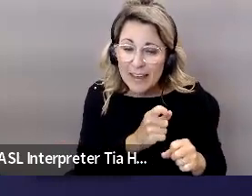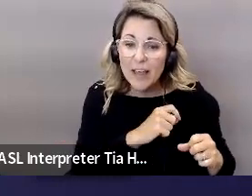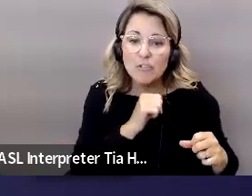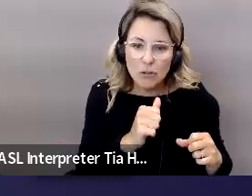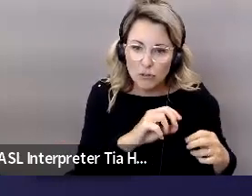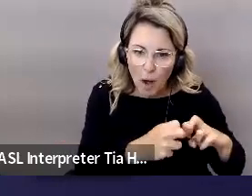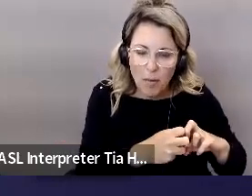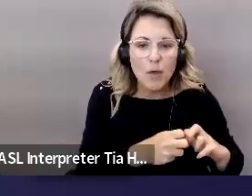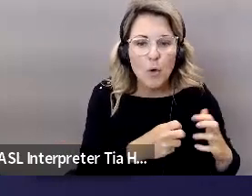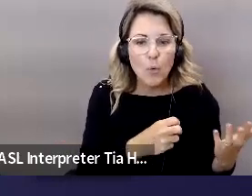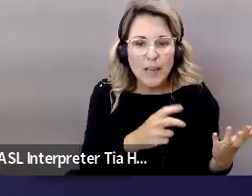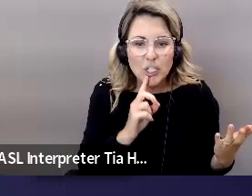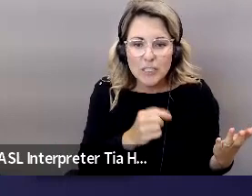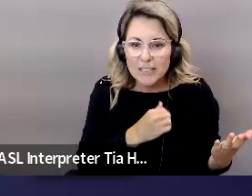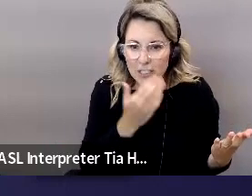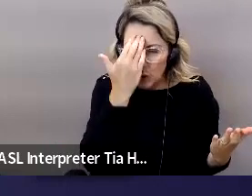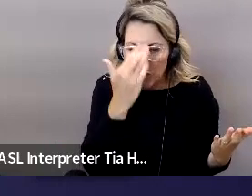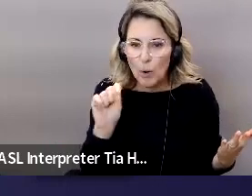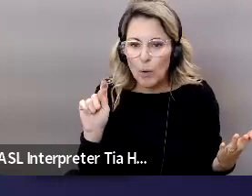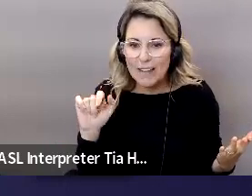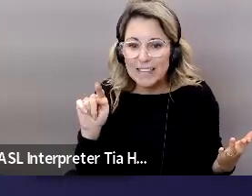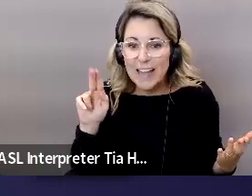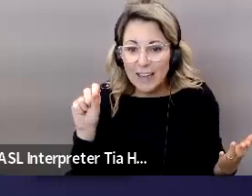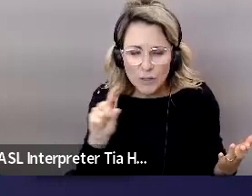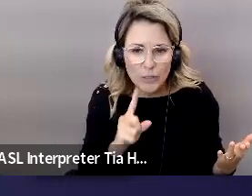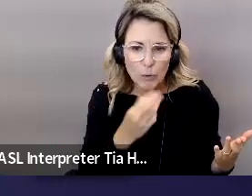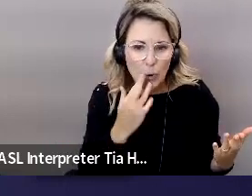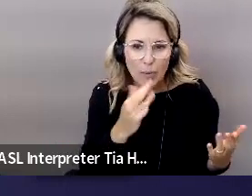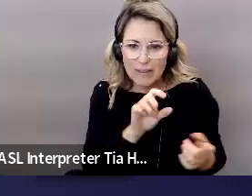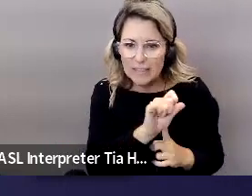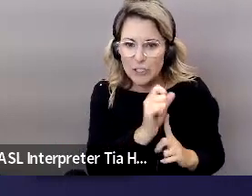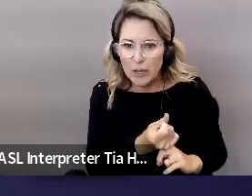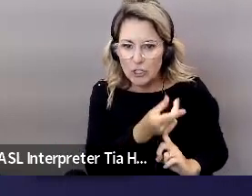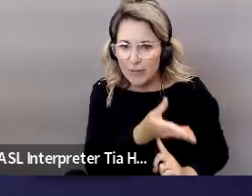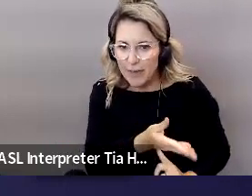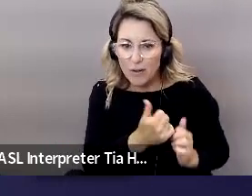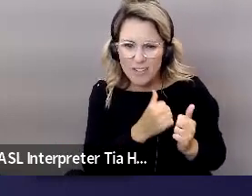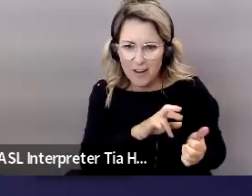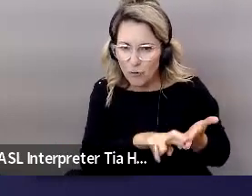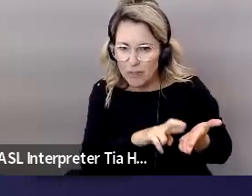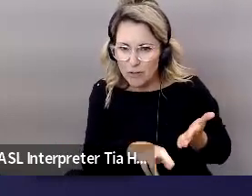you know, what the status of the issue is. So, I really like the idea of using a lack